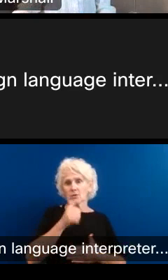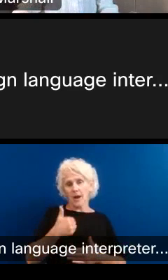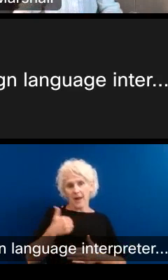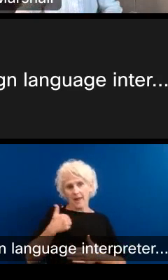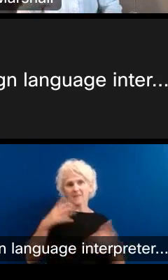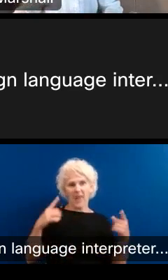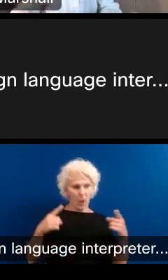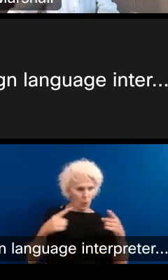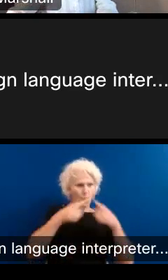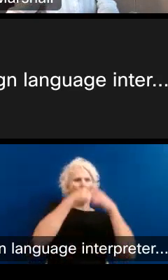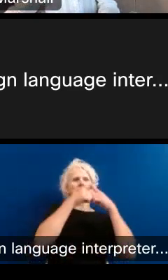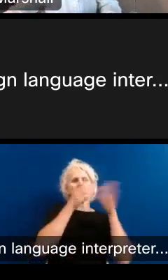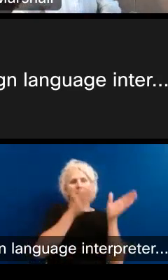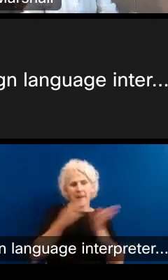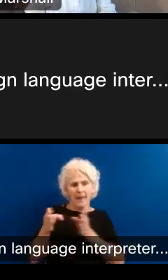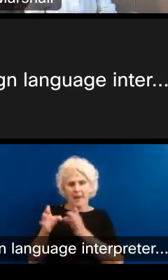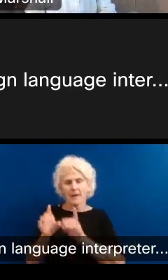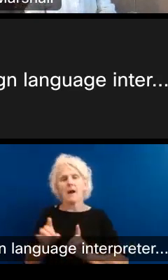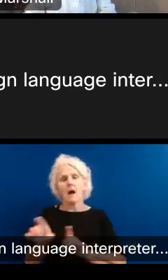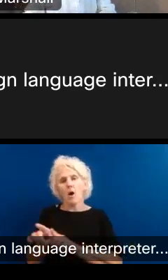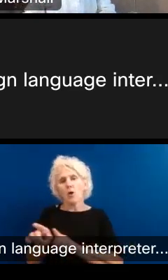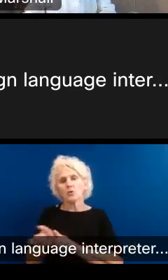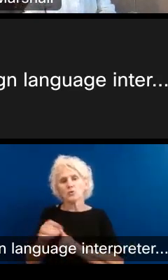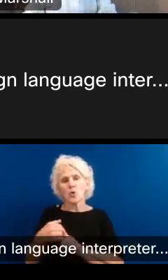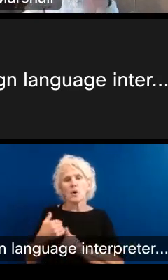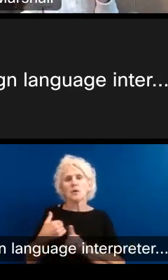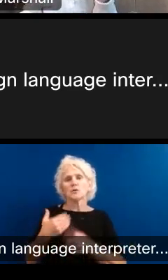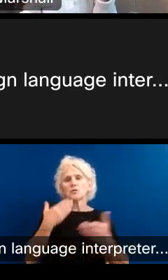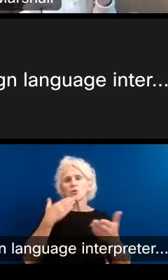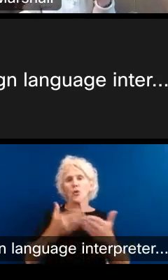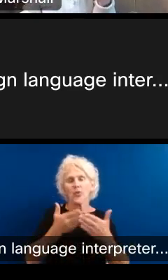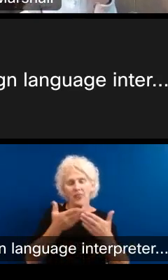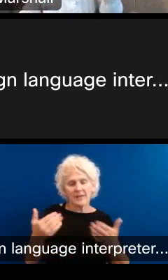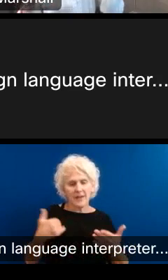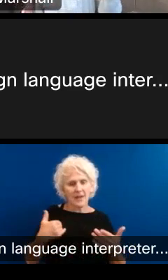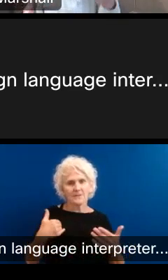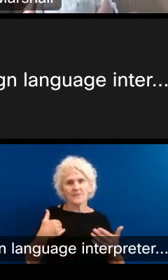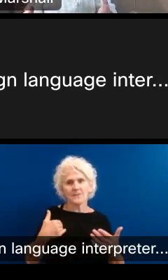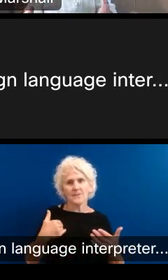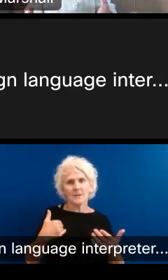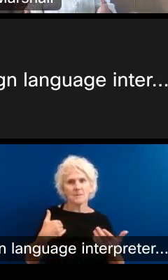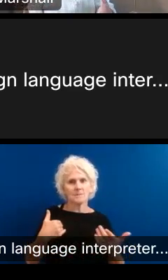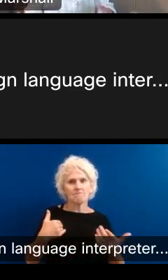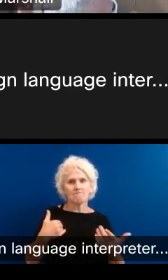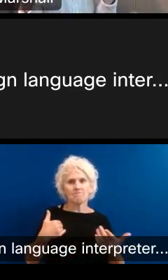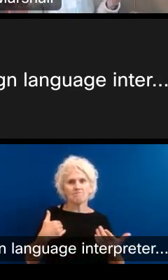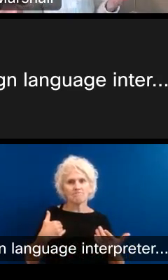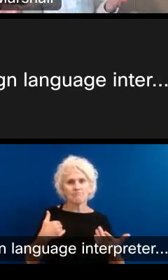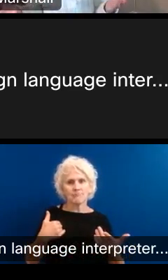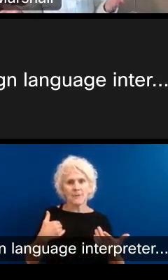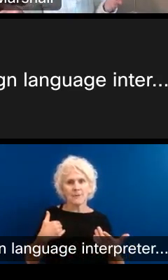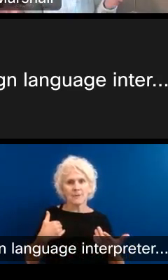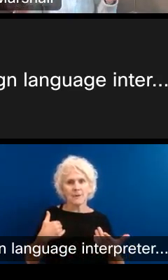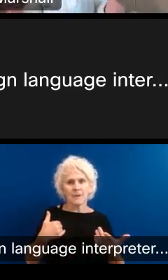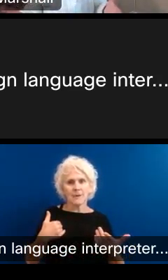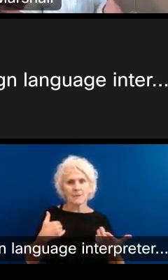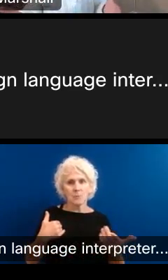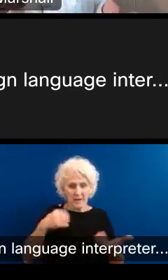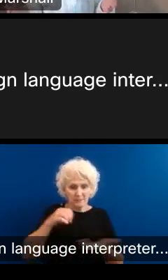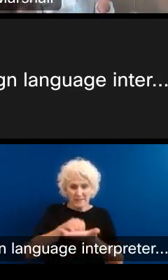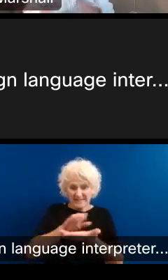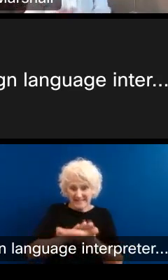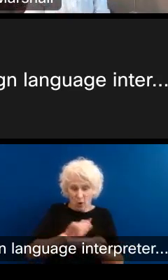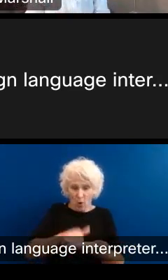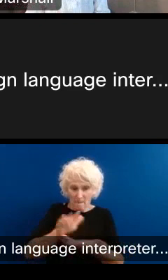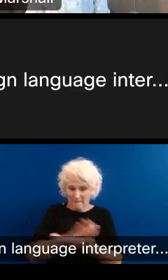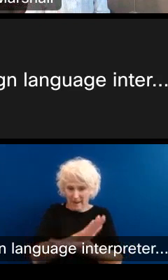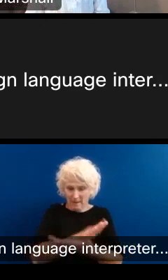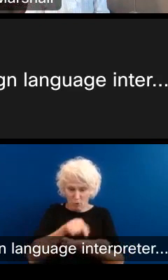It's also a great way to look at really kind of putting into... to put into paper ways to have